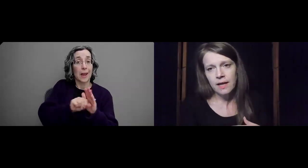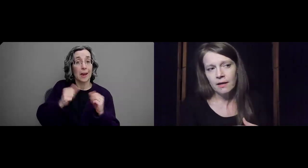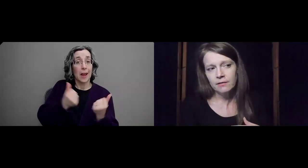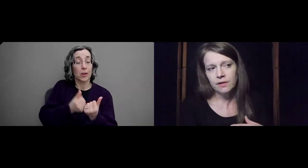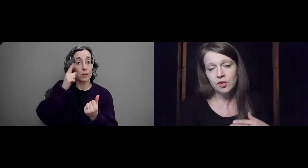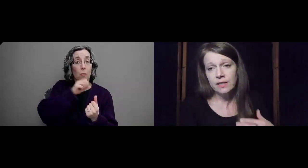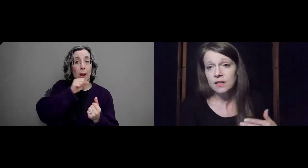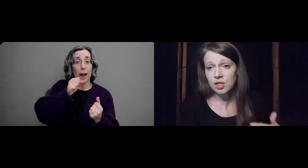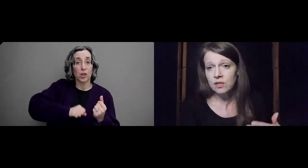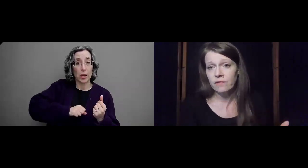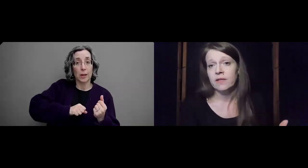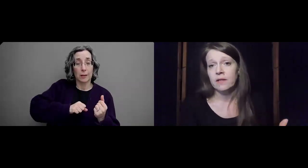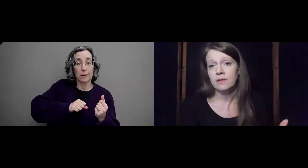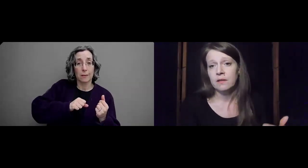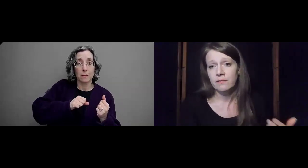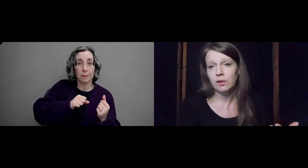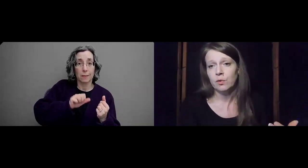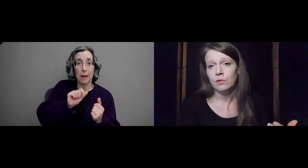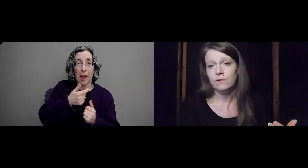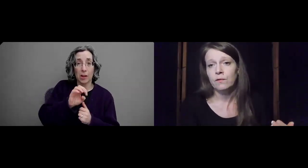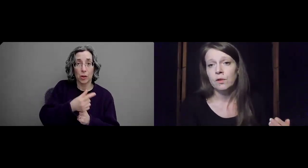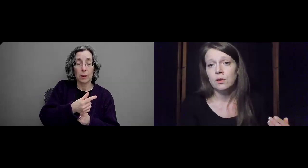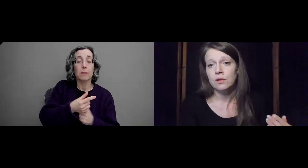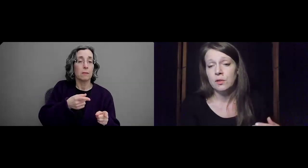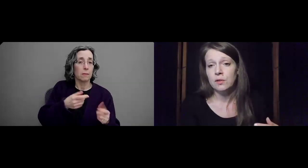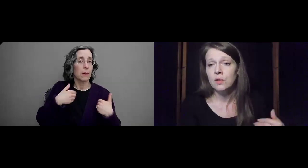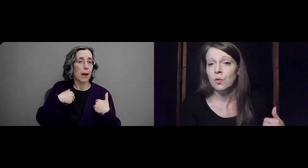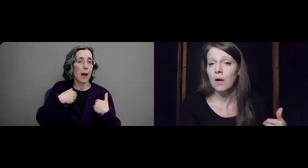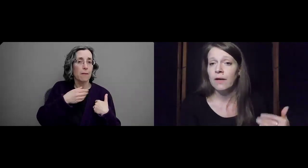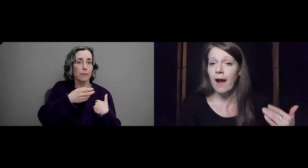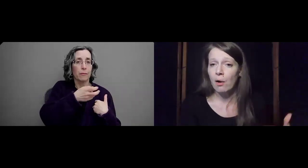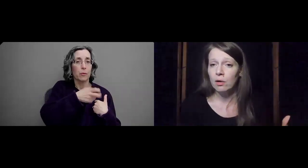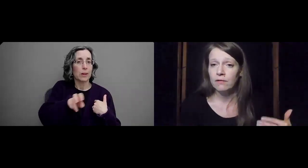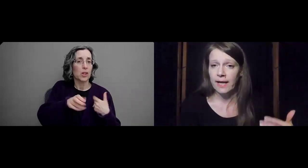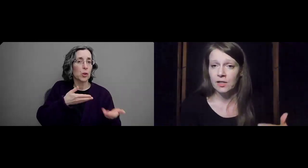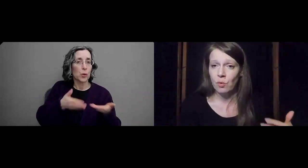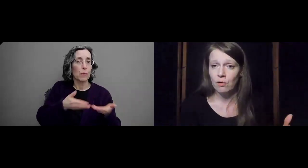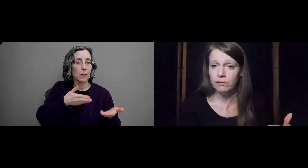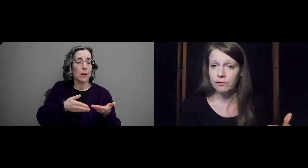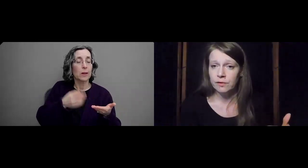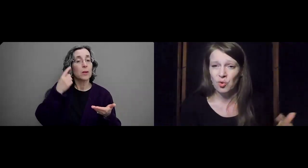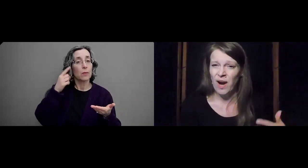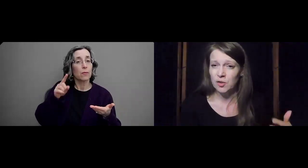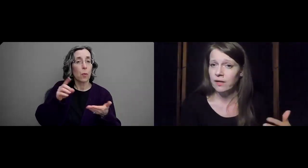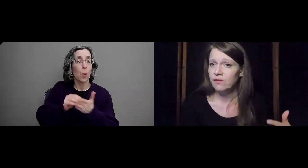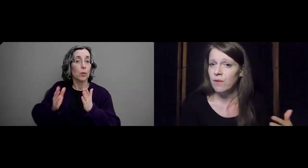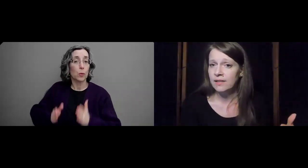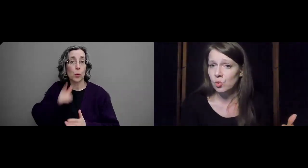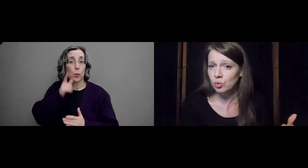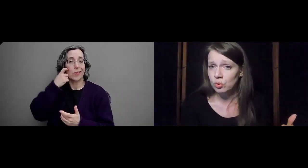Rehabilitative Services here in Virginia, it's a state agency, does have transition services